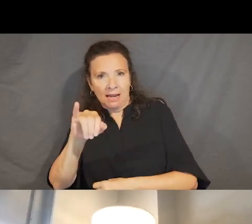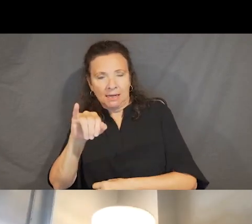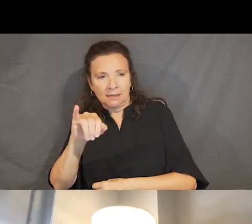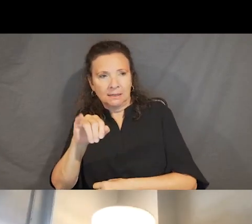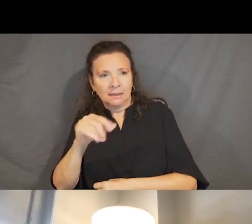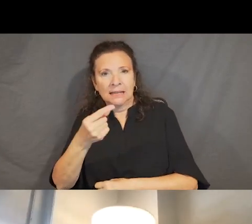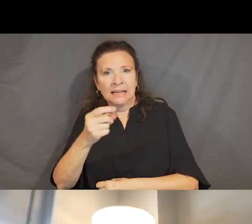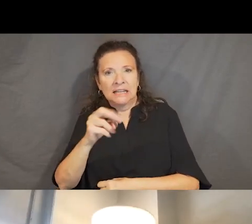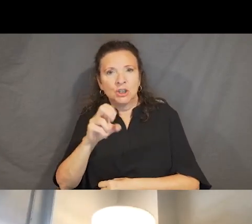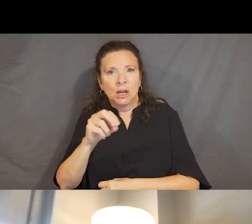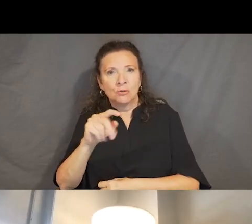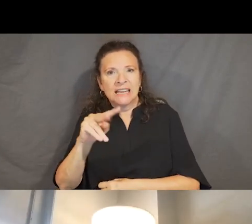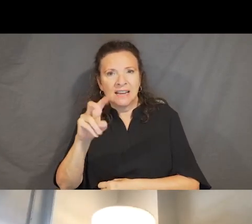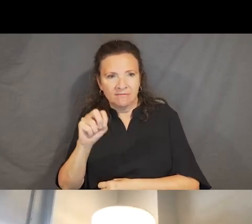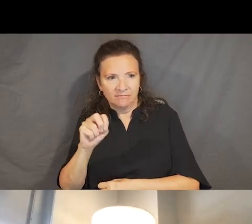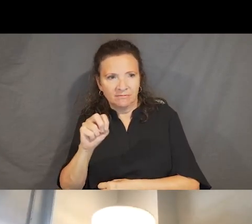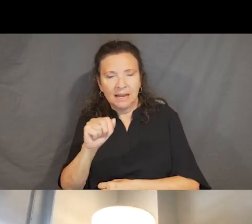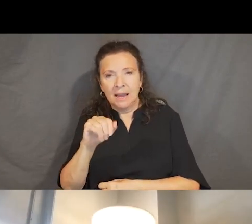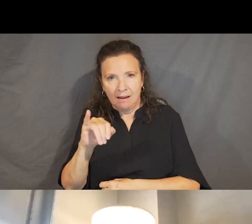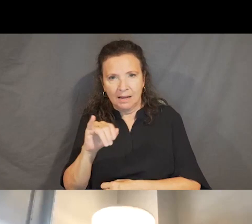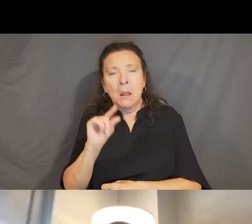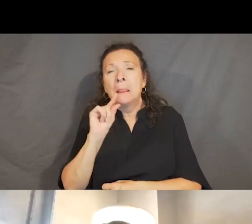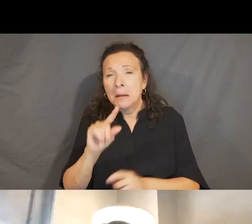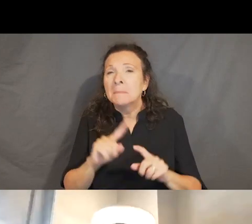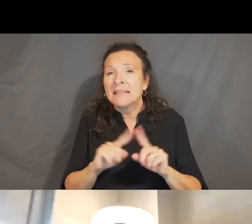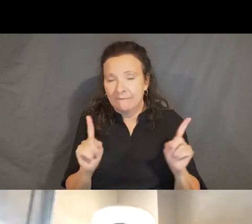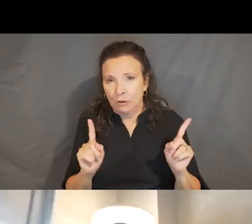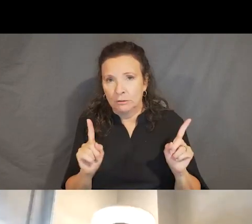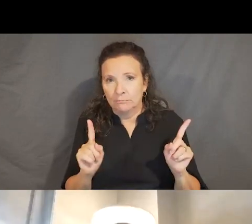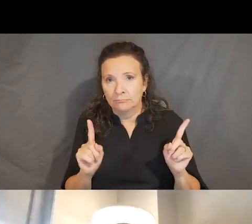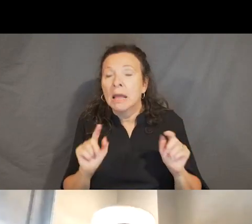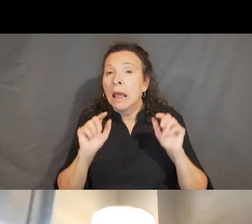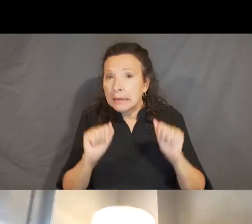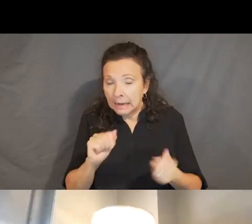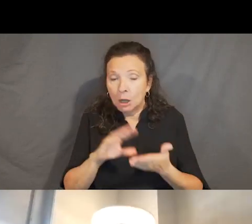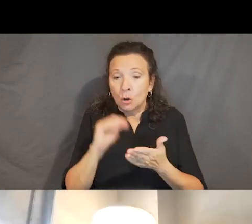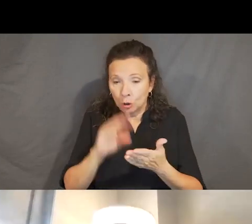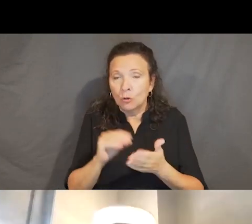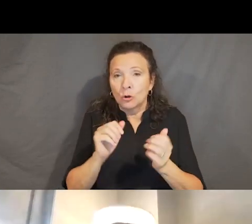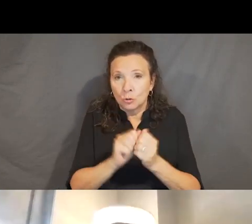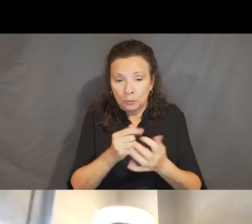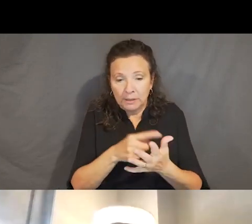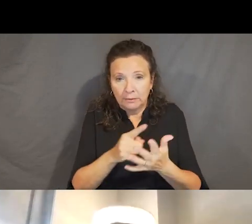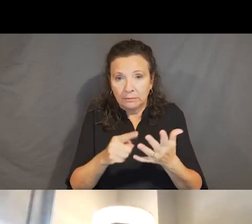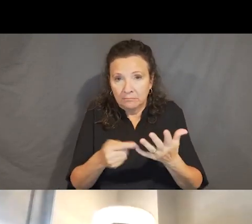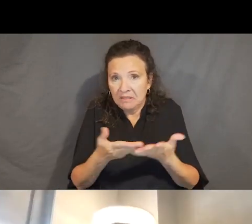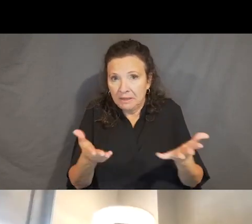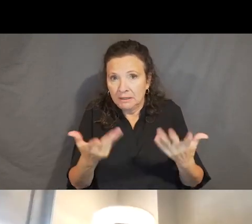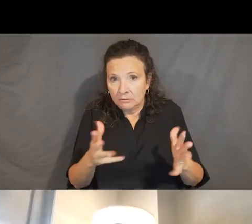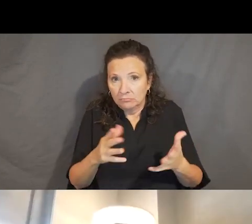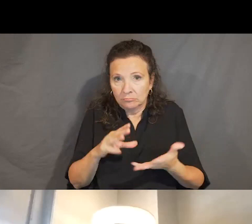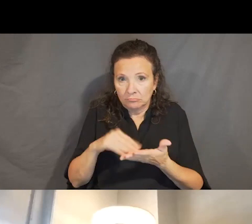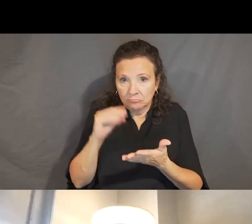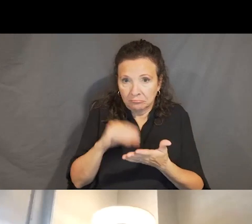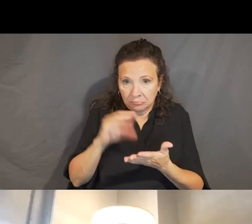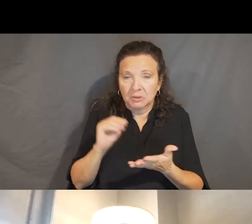different. It can learn from existing artifacts and generate new, realistic things at scale that